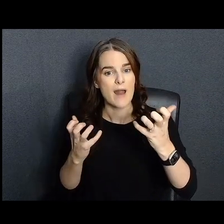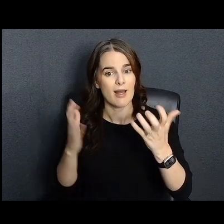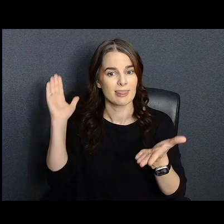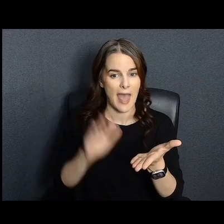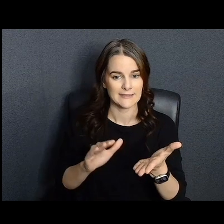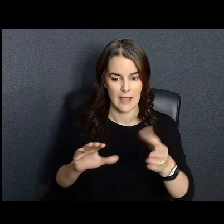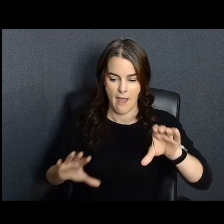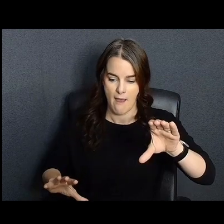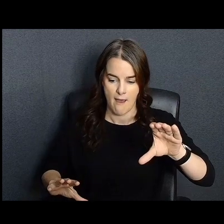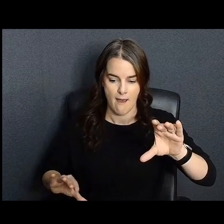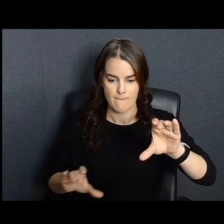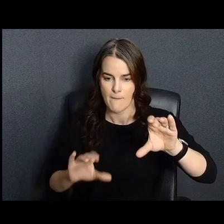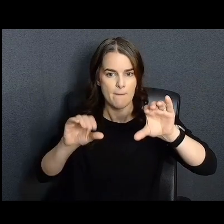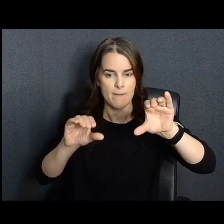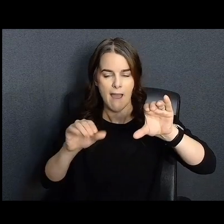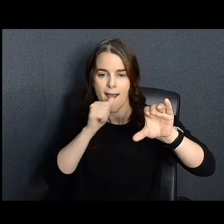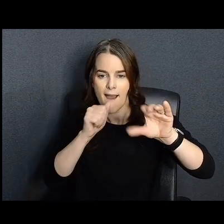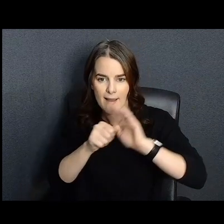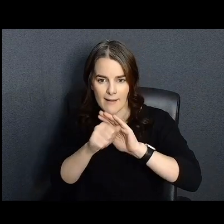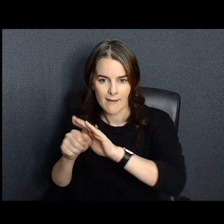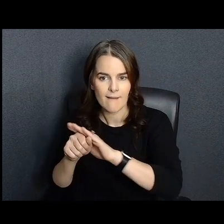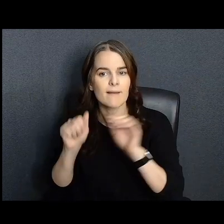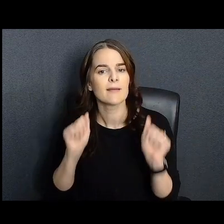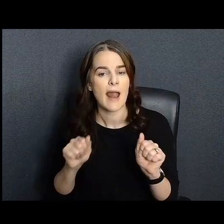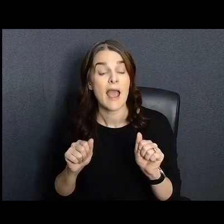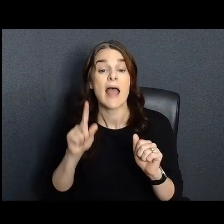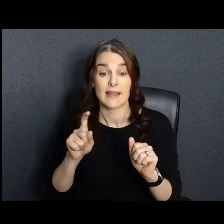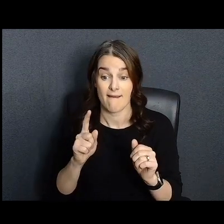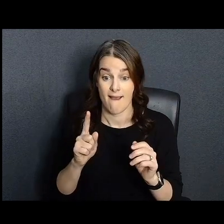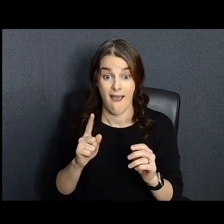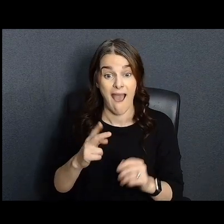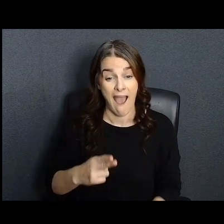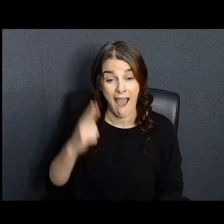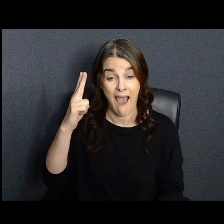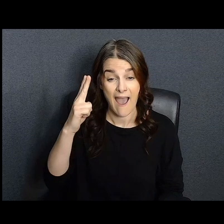If we need high contrast, meaning we need to change the background of the icons